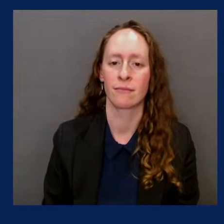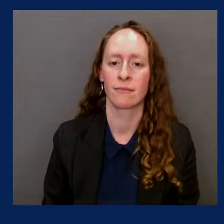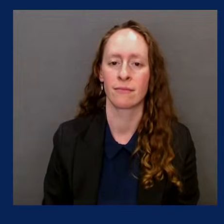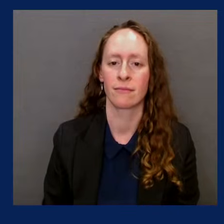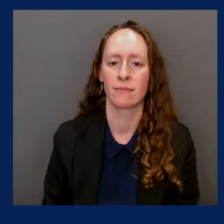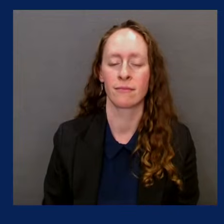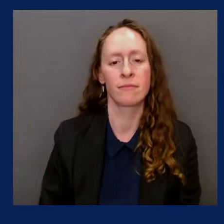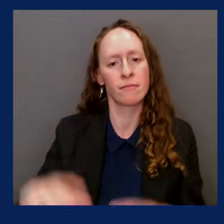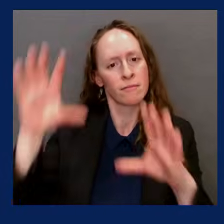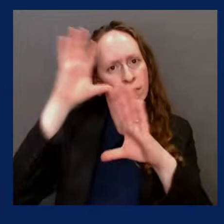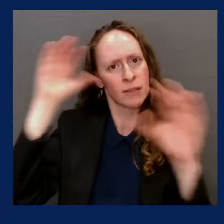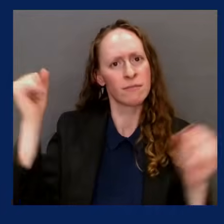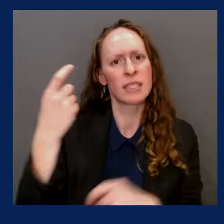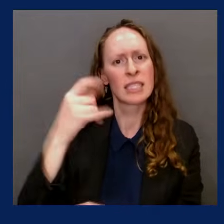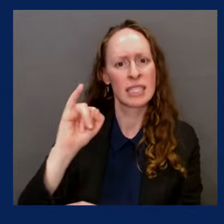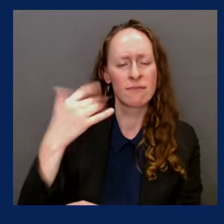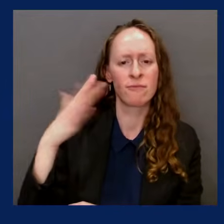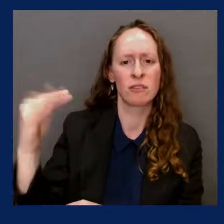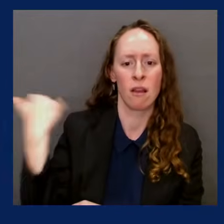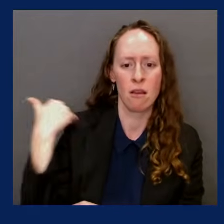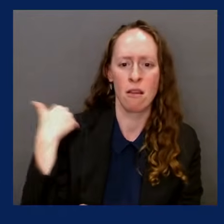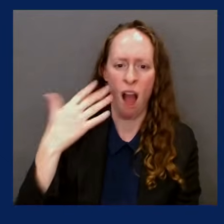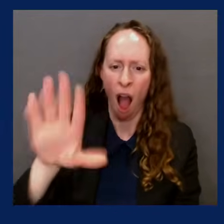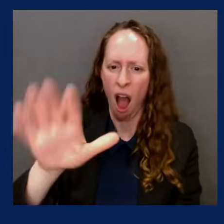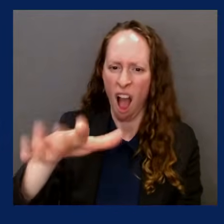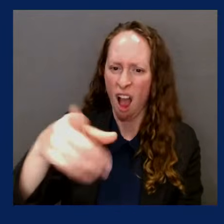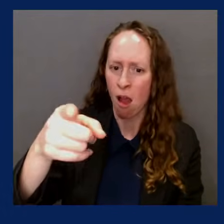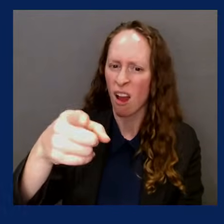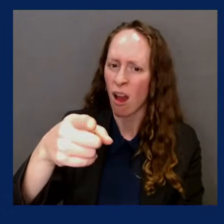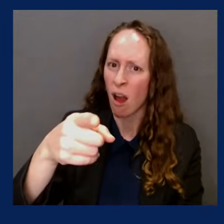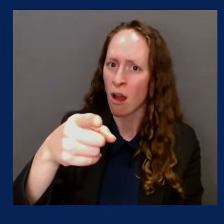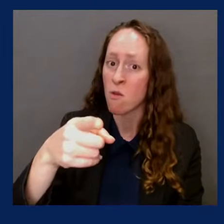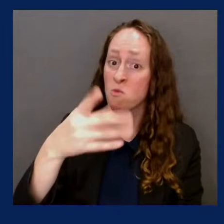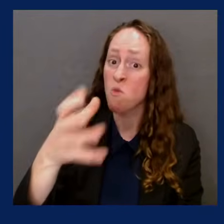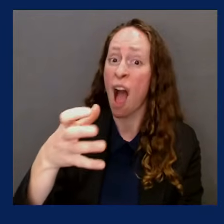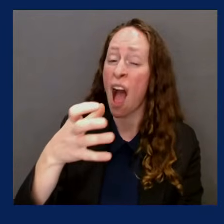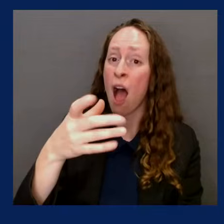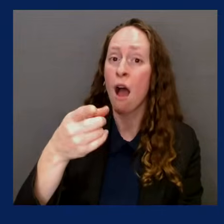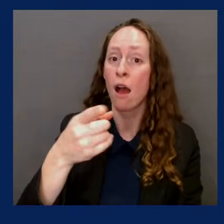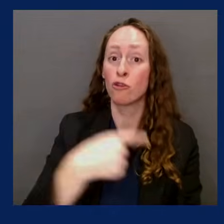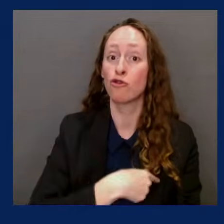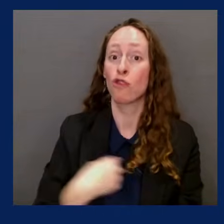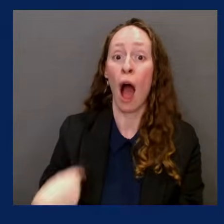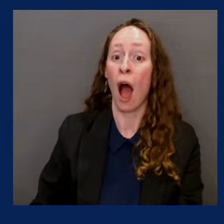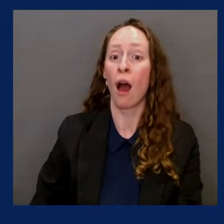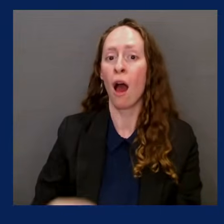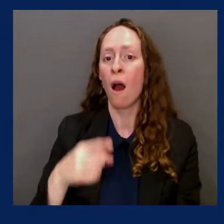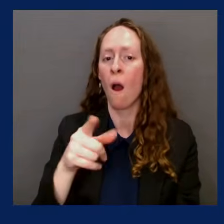We're just making sure that the sea lanes remain open, he doesn't univer- --